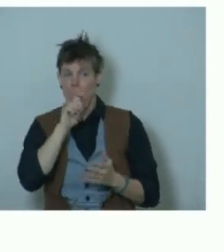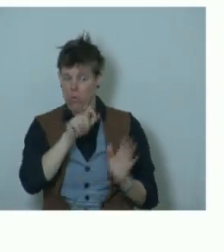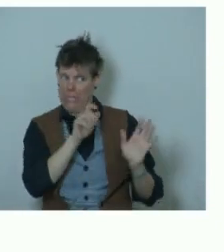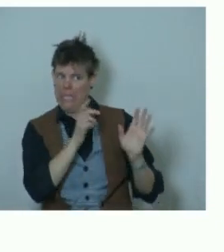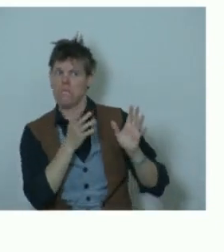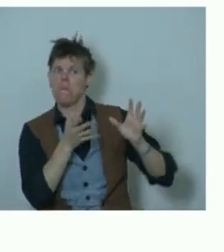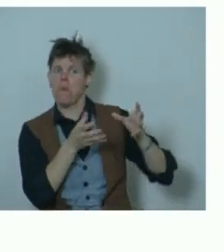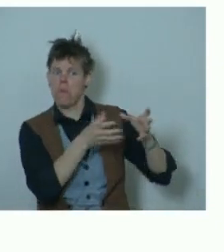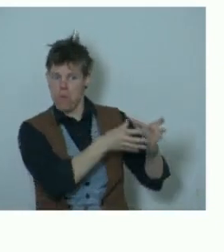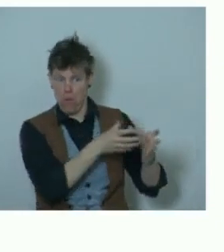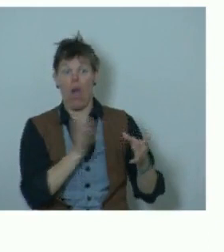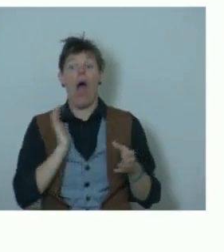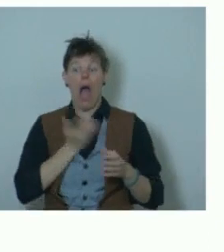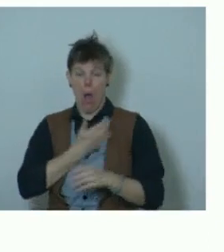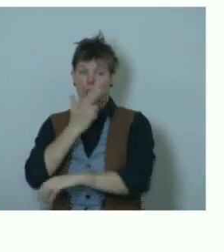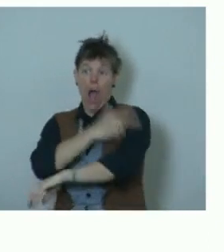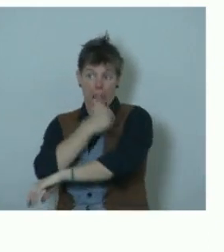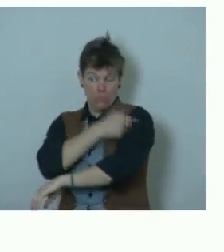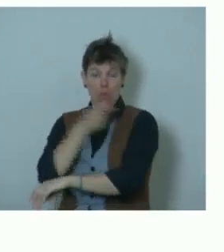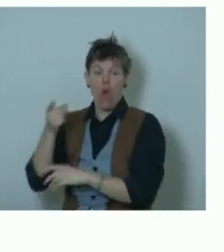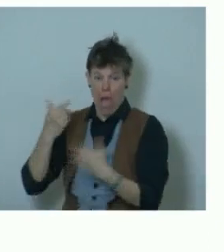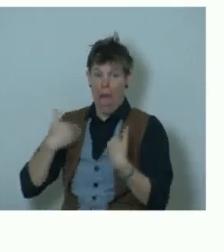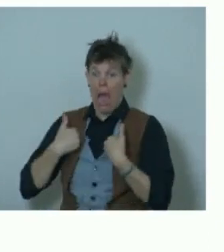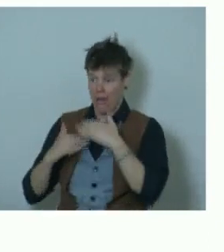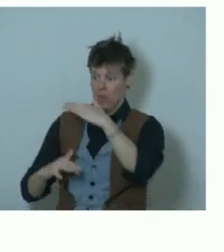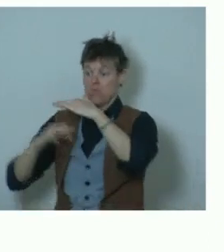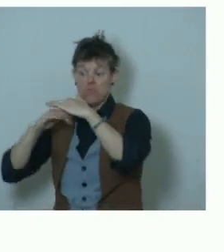MORE OF US EVERYDAY CITIZENS WILL NEED PPE.